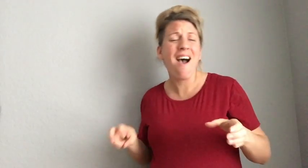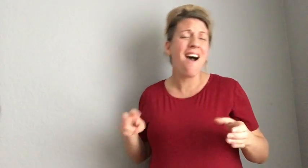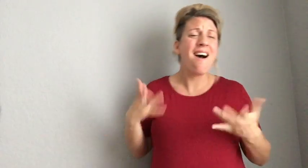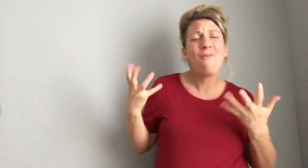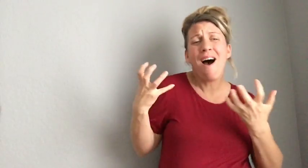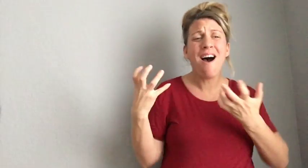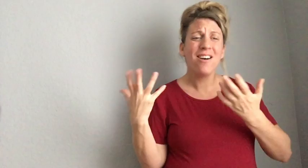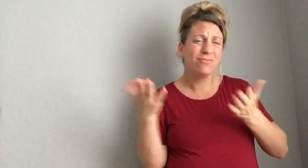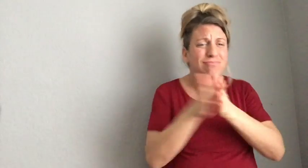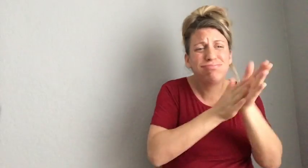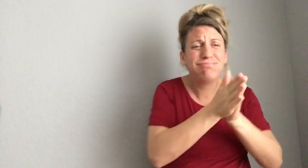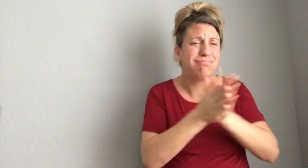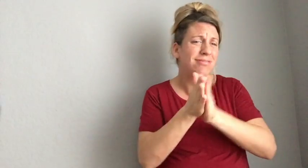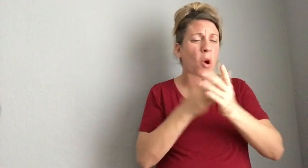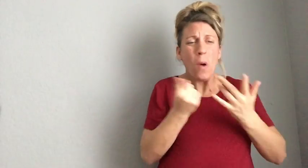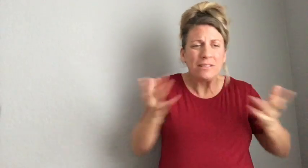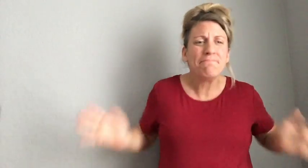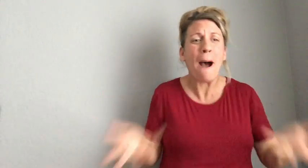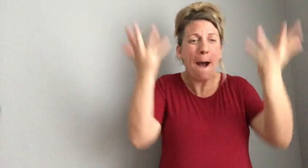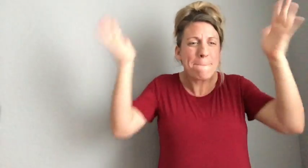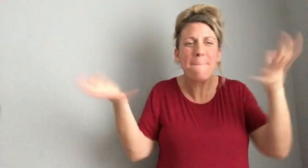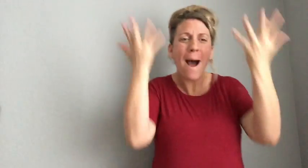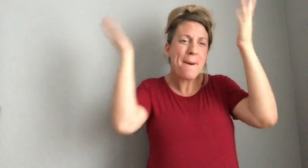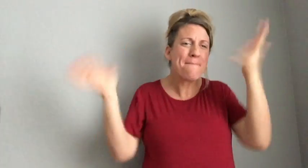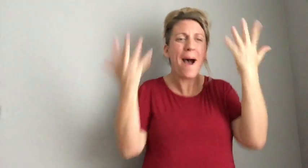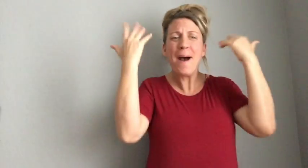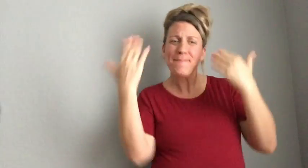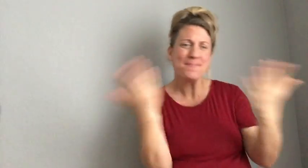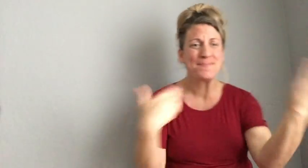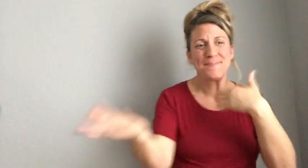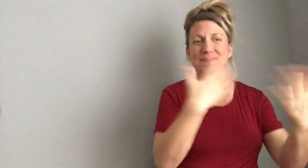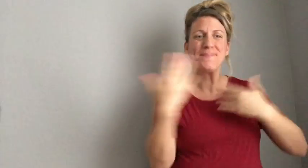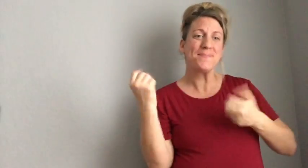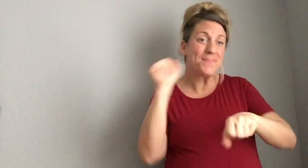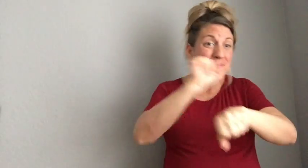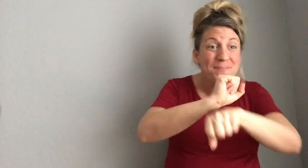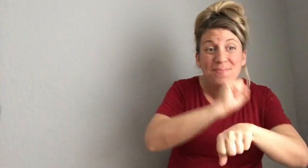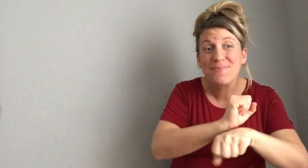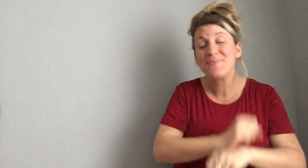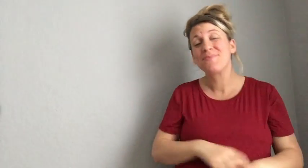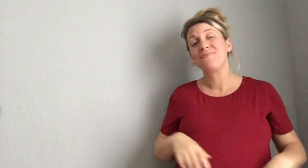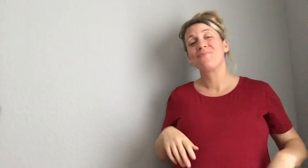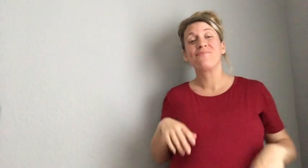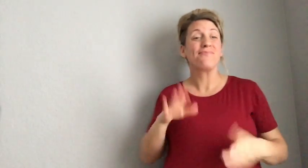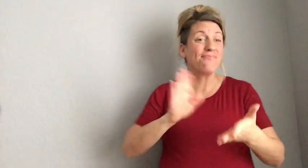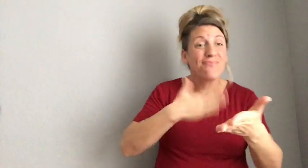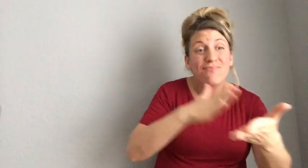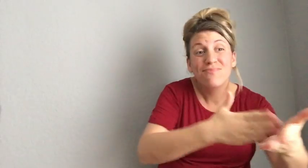for everyone to engage themselves. They are always incredibly motivated. They've got great disposition when it